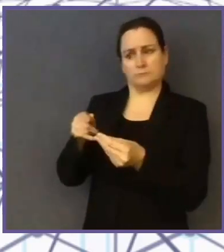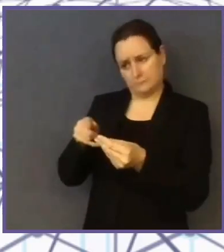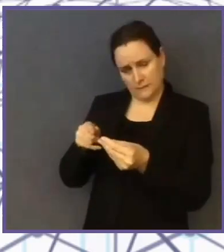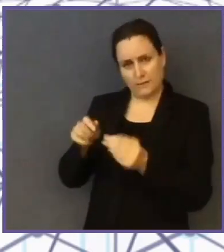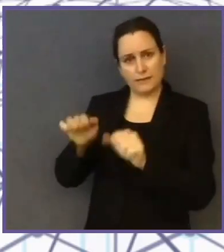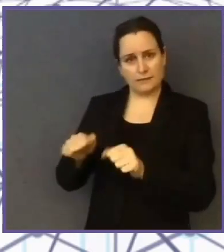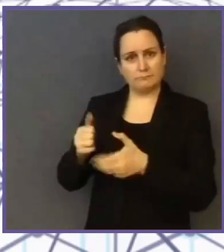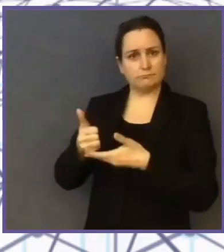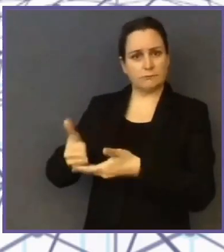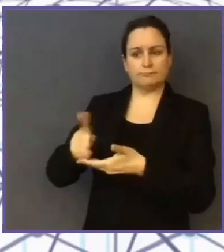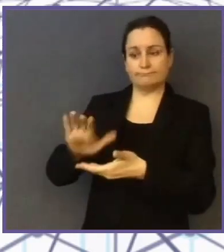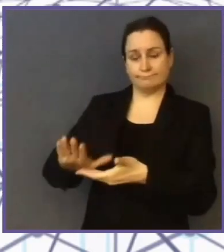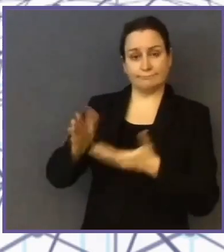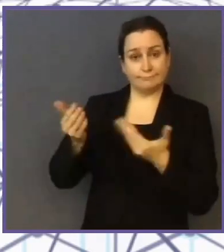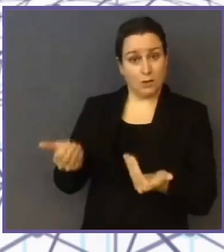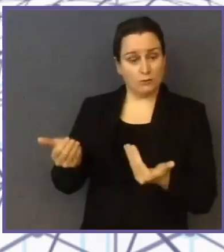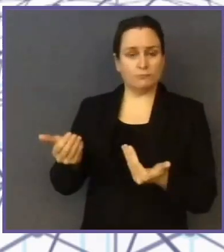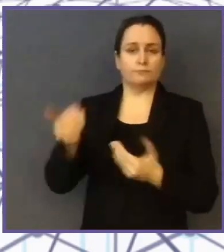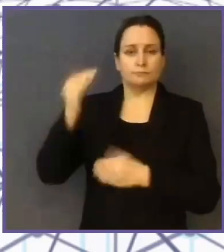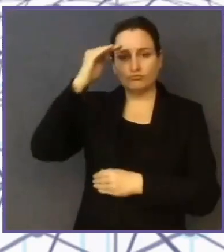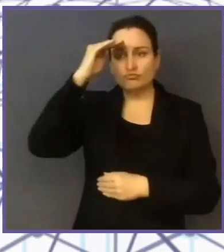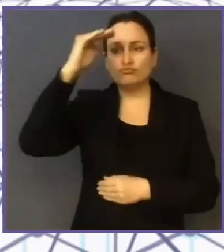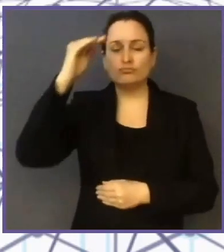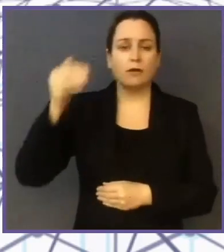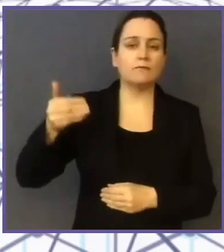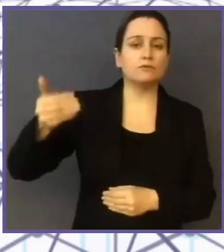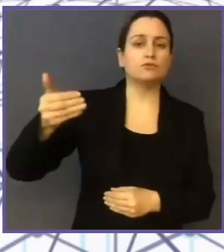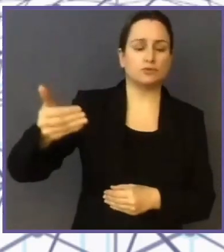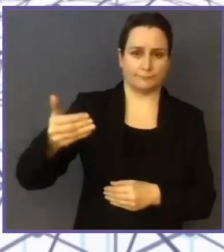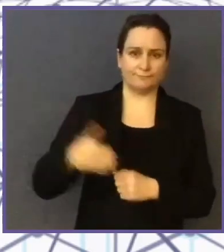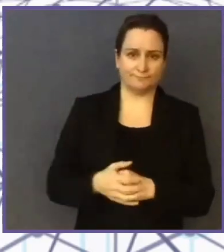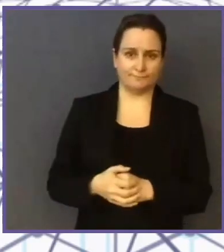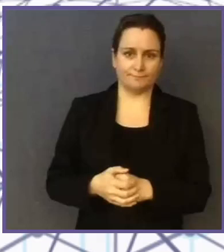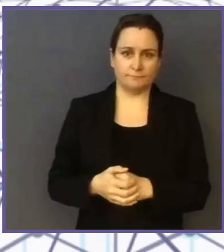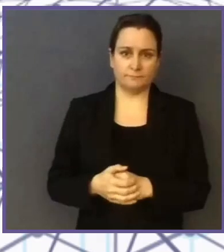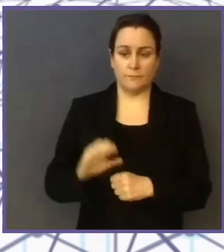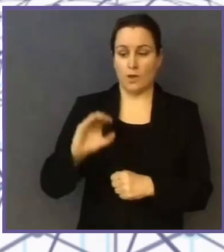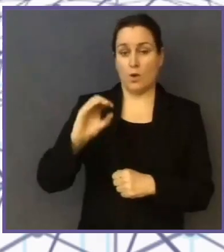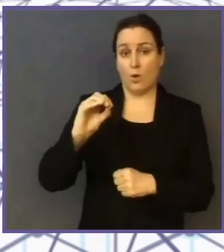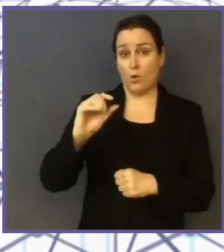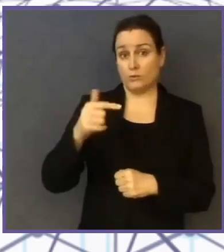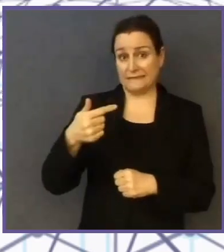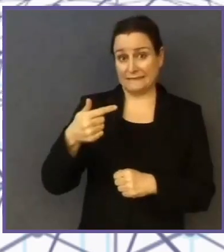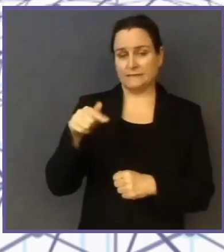There is a critical need to develop occupational therapy in Nepal.